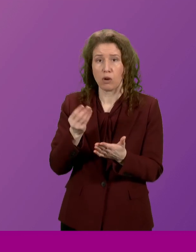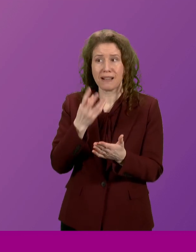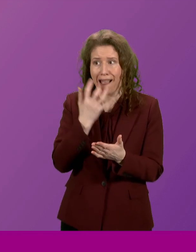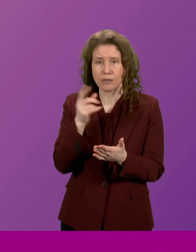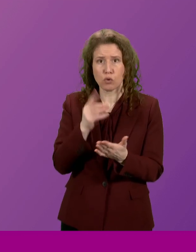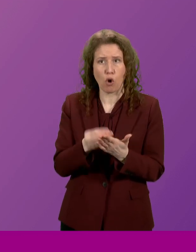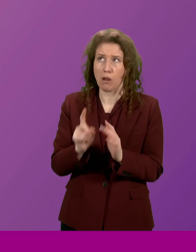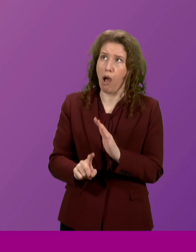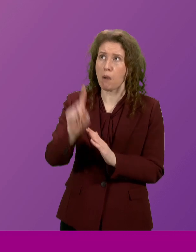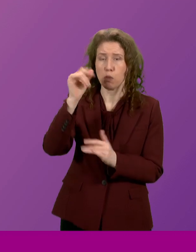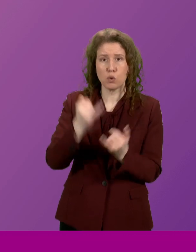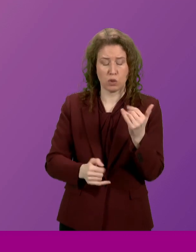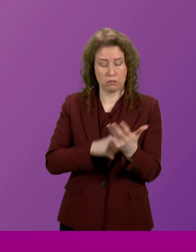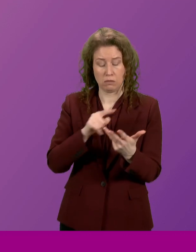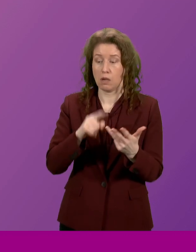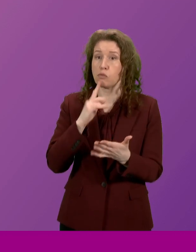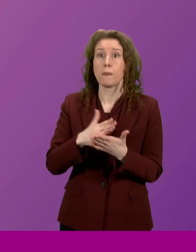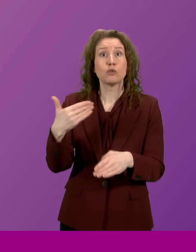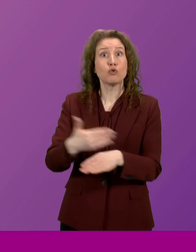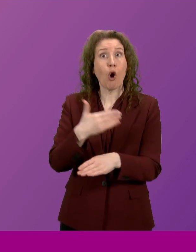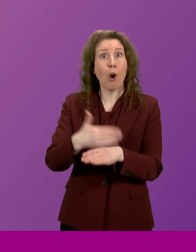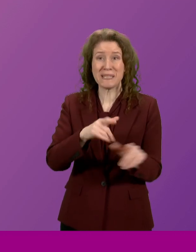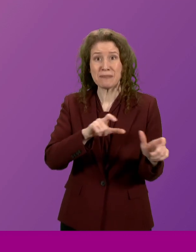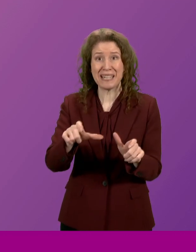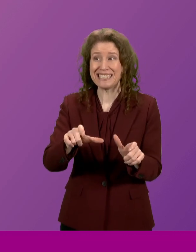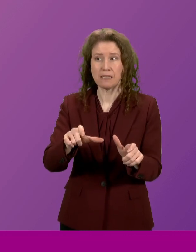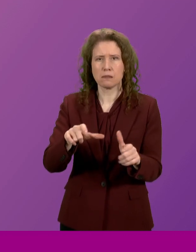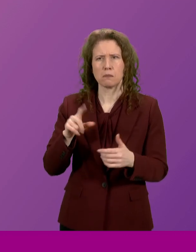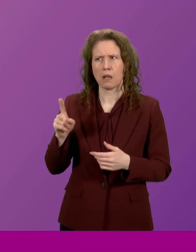It promised jobs and stability, but employer national insurance contributions have gone